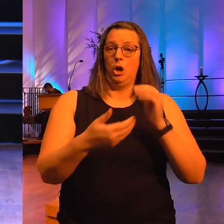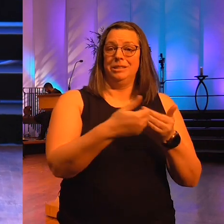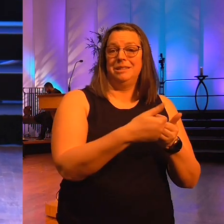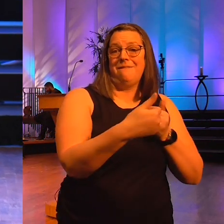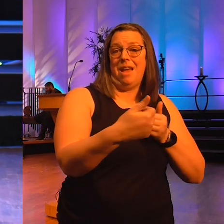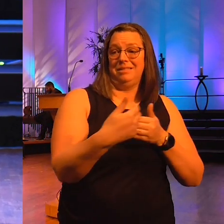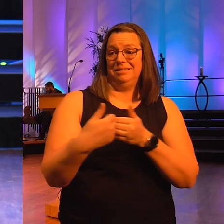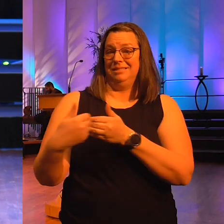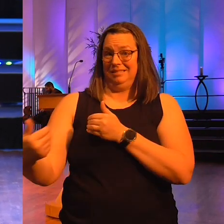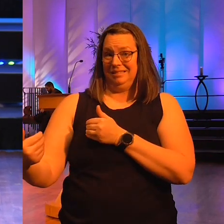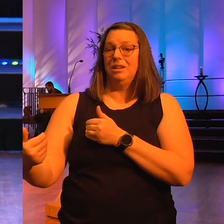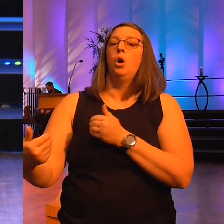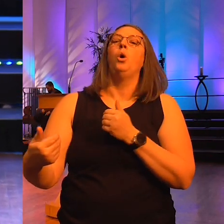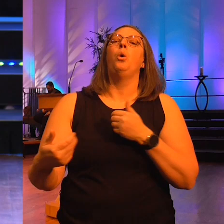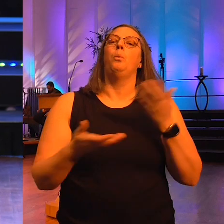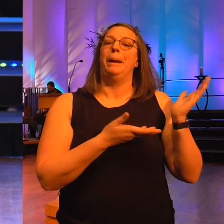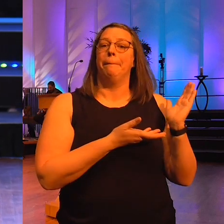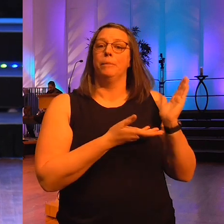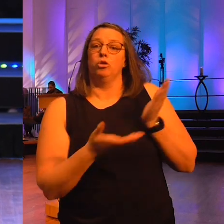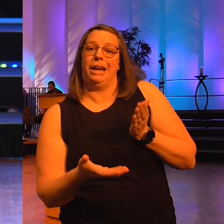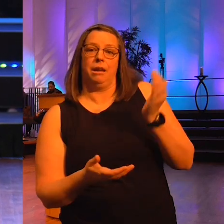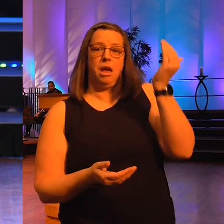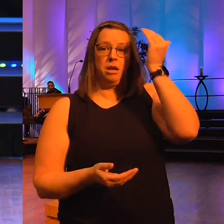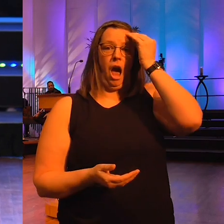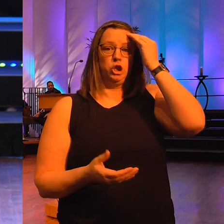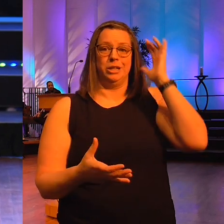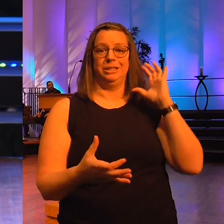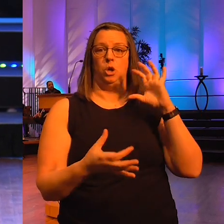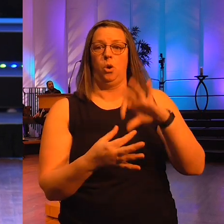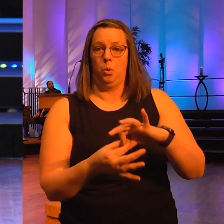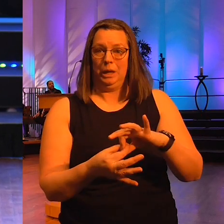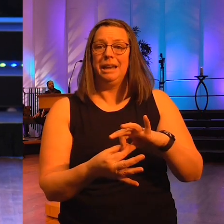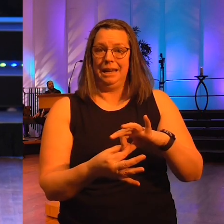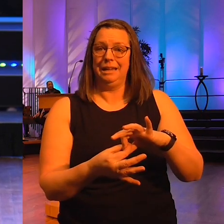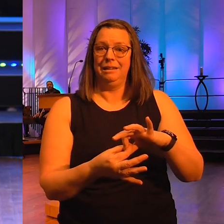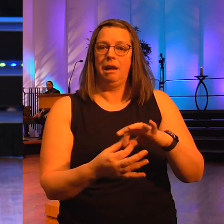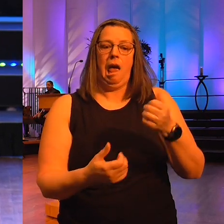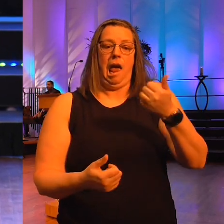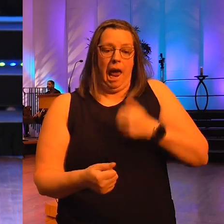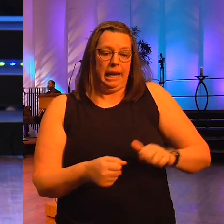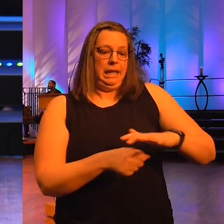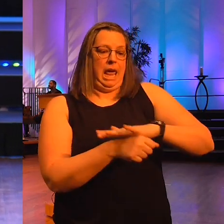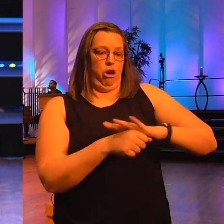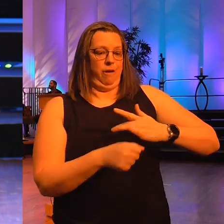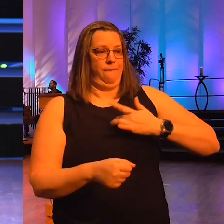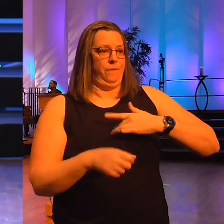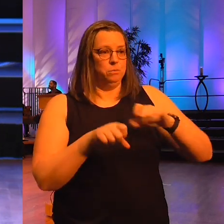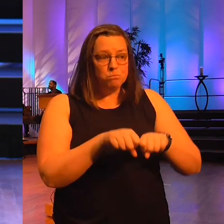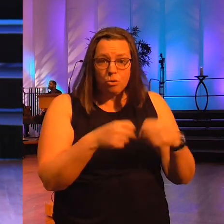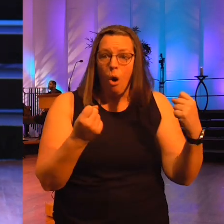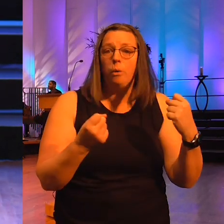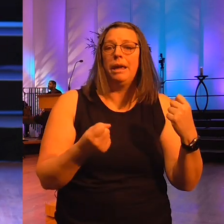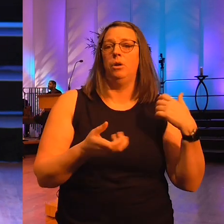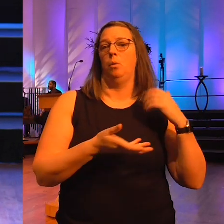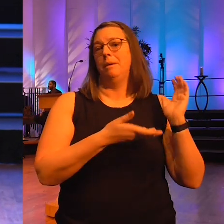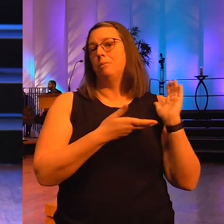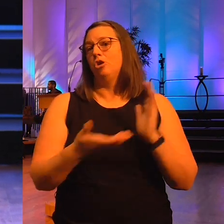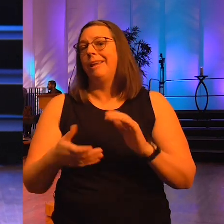of unity any area of ourselves that feels broken we bring a consciousness of healing every area of